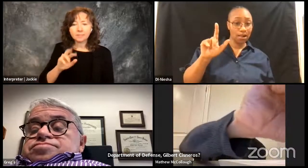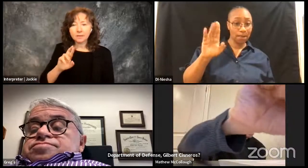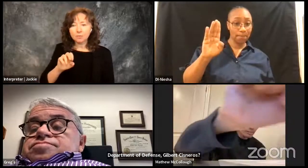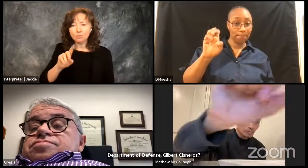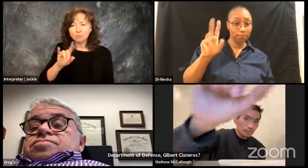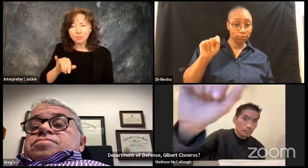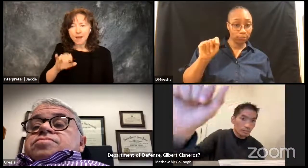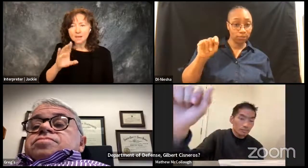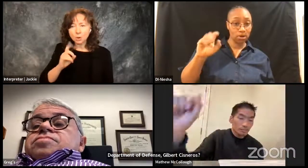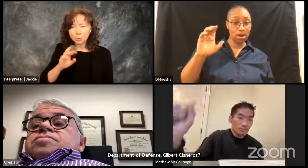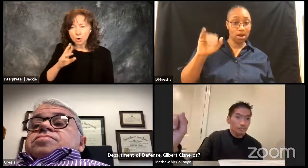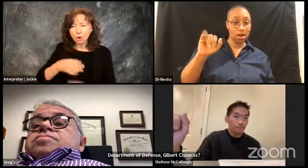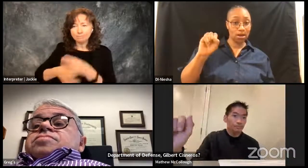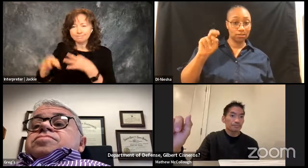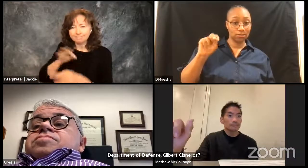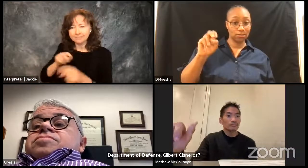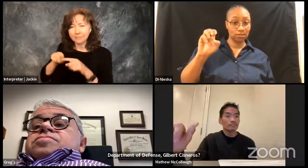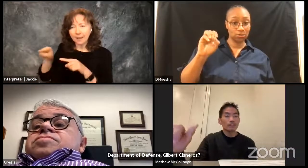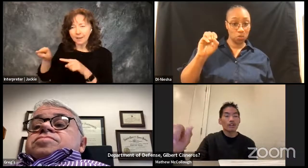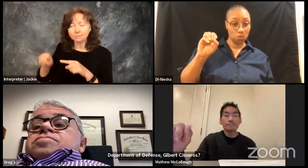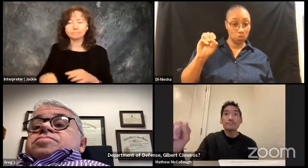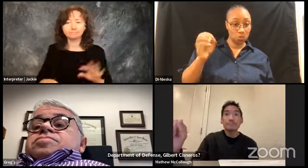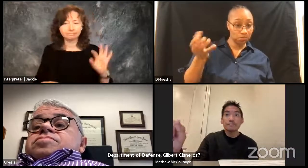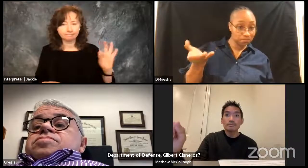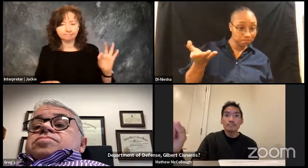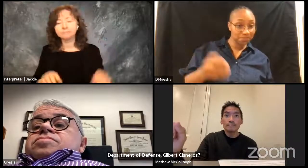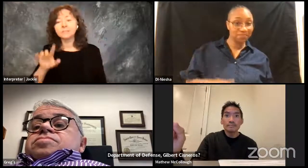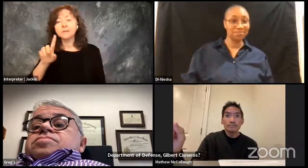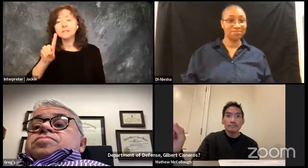Thank you. Department of Justice, Kristin Clarke?